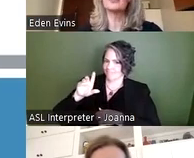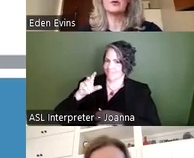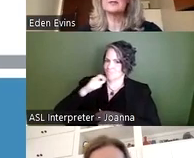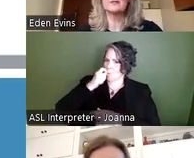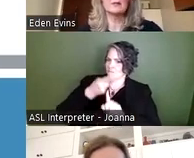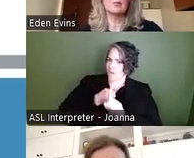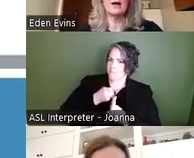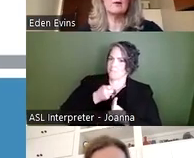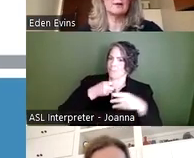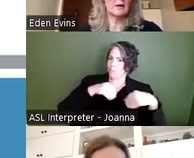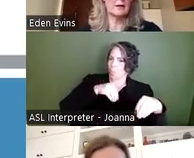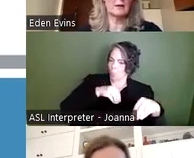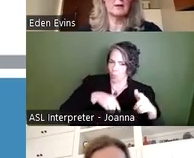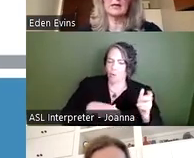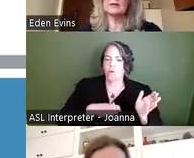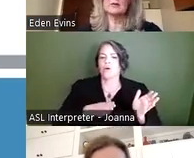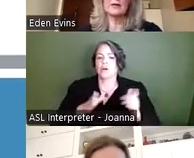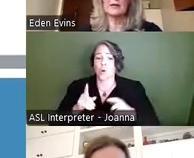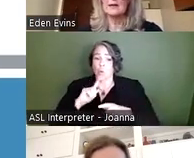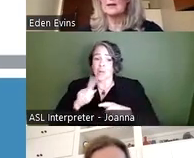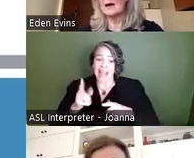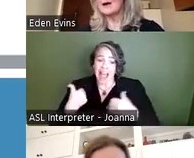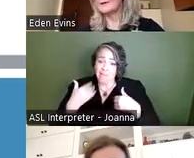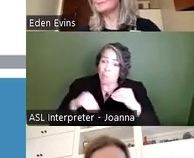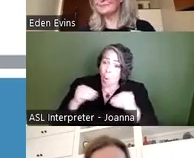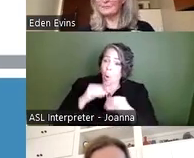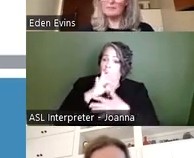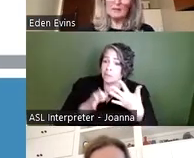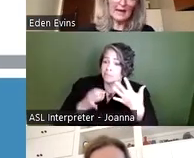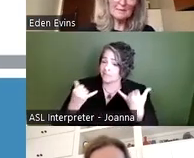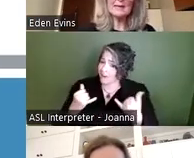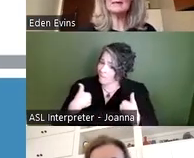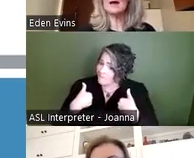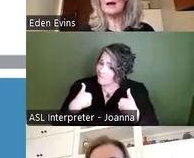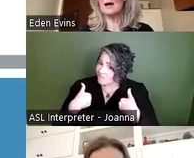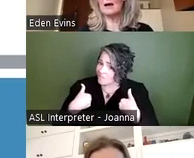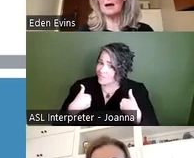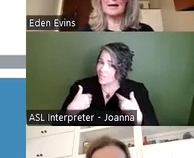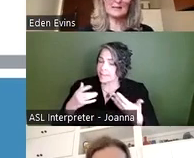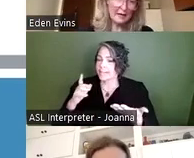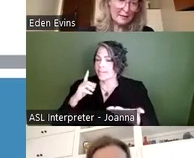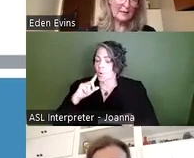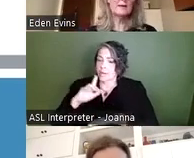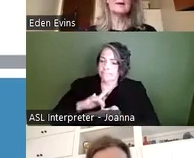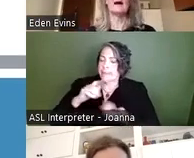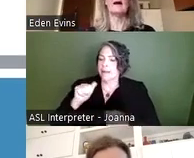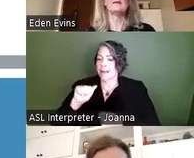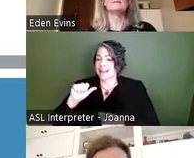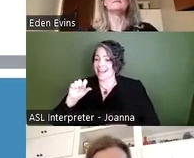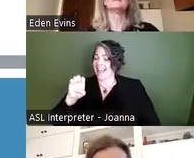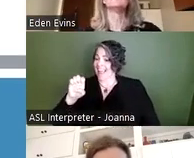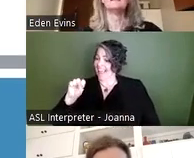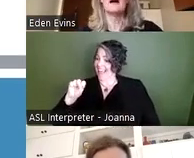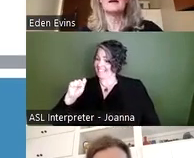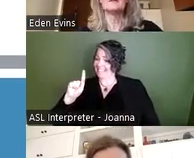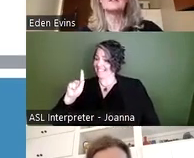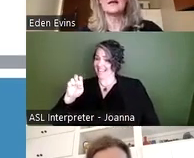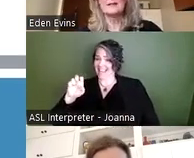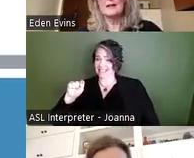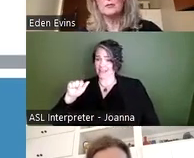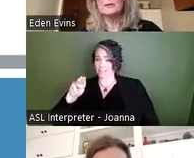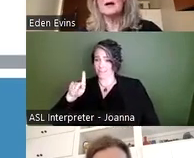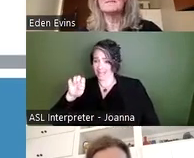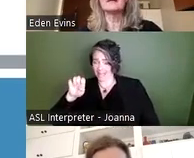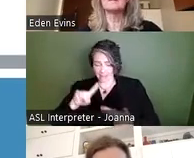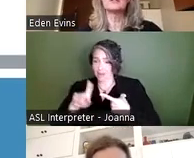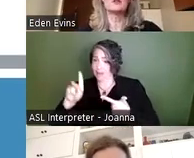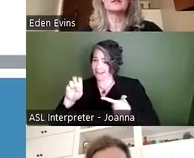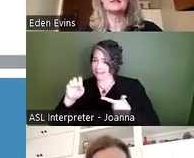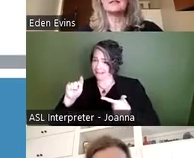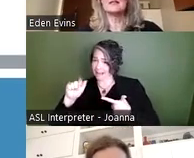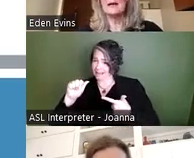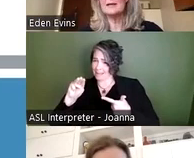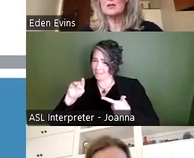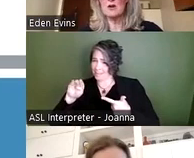choices as well, including ketamine, s-ketamine, psychedelics will be coming. But certainly TMS,